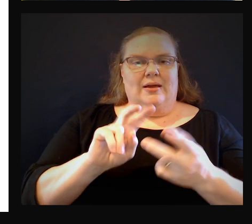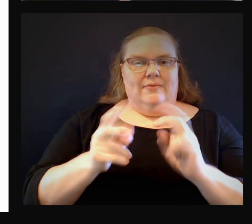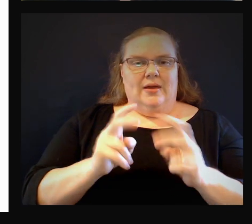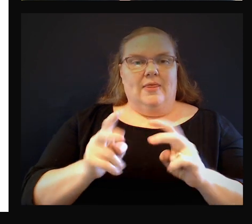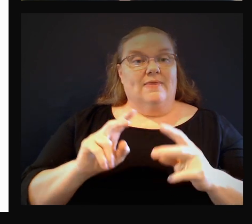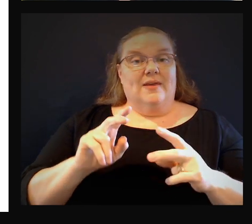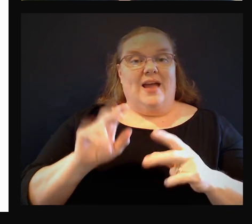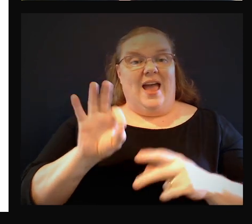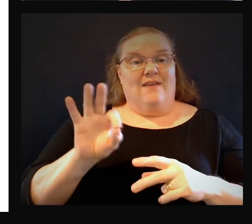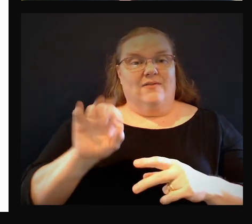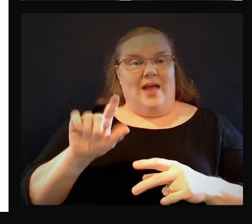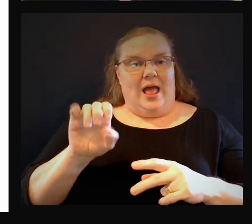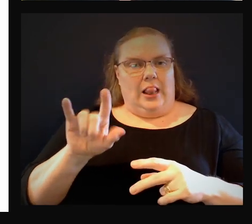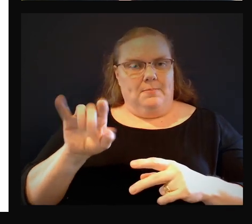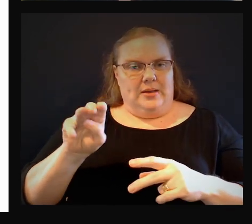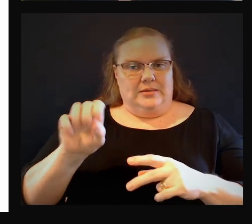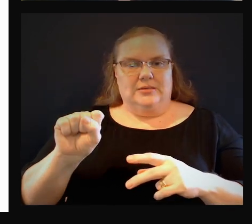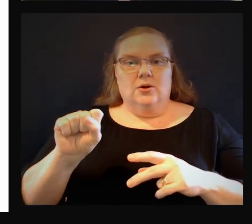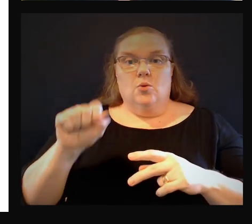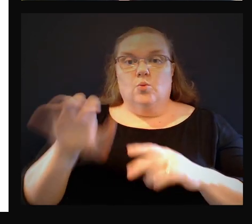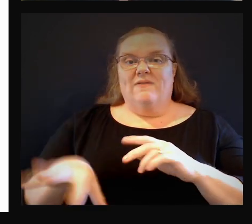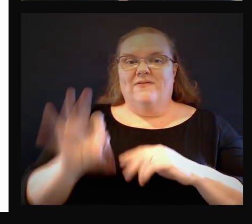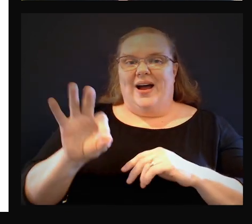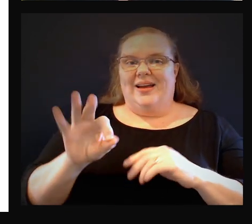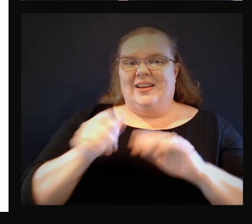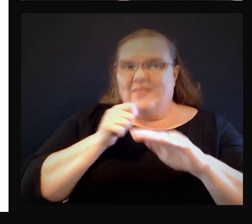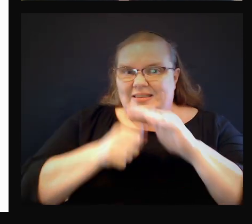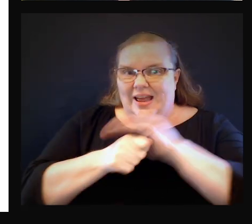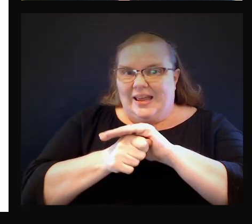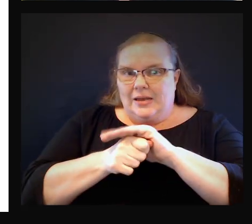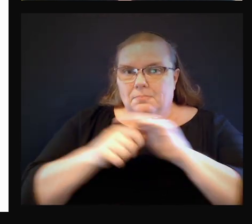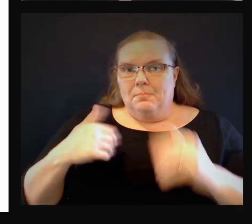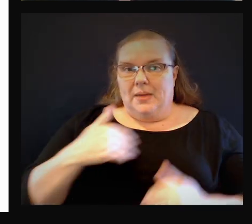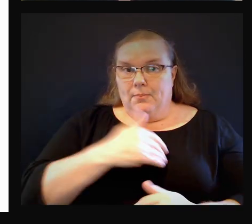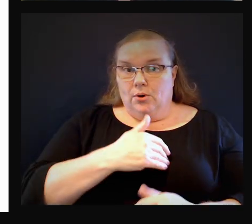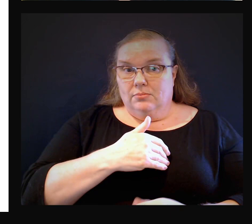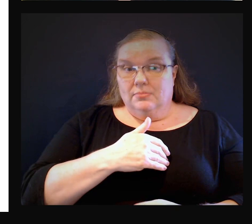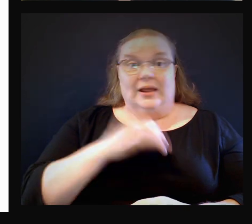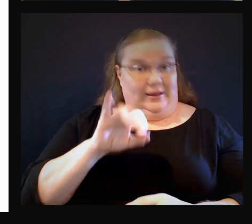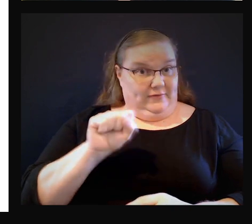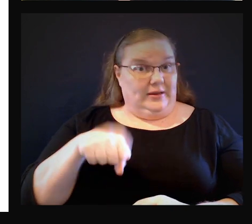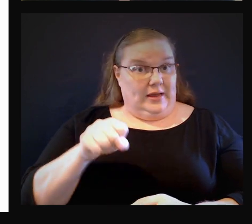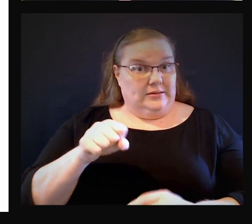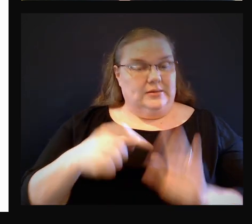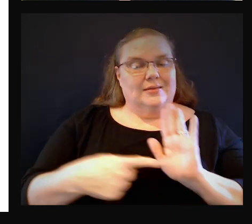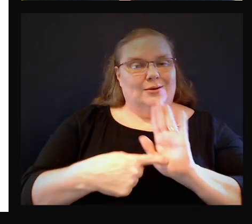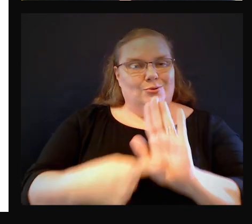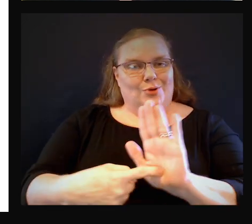The If element here will check if the be bHidden member is 1. If it is, then it will display it using the Item element.